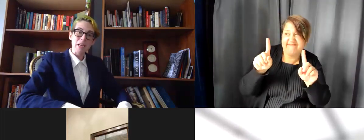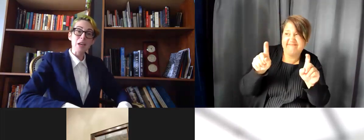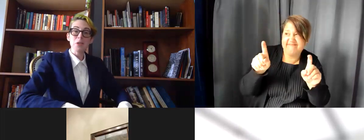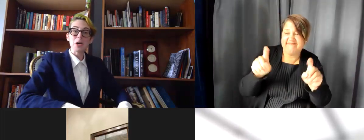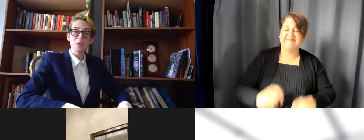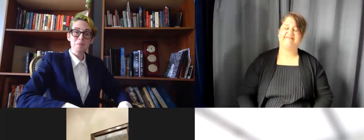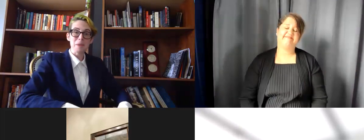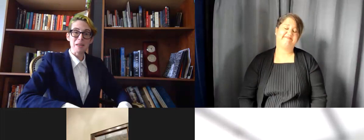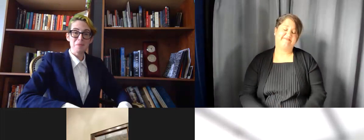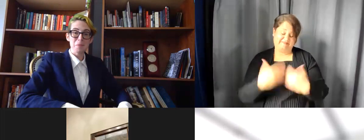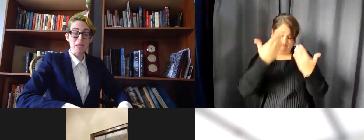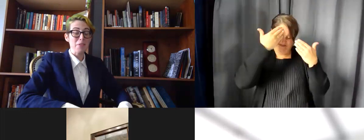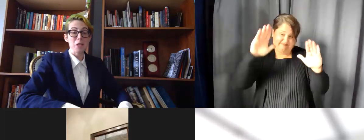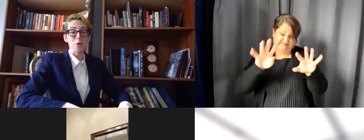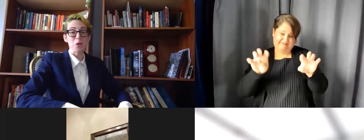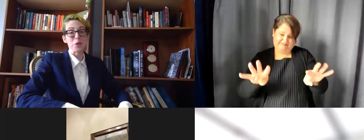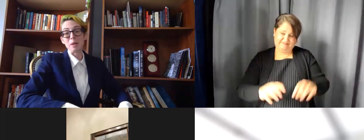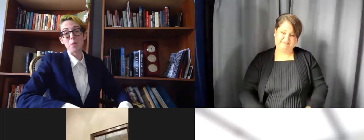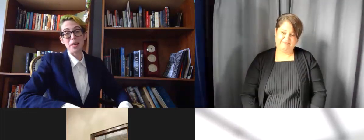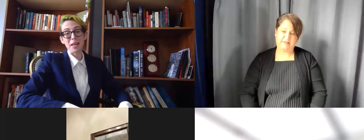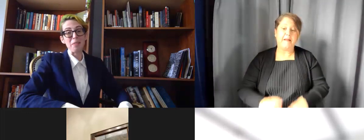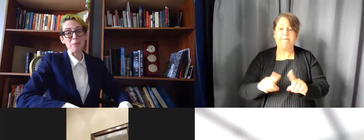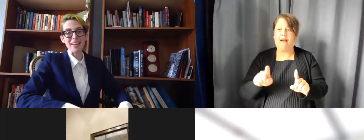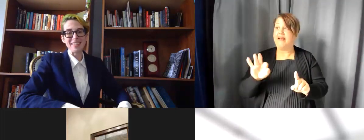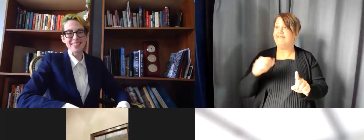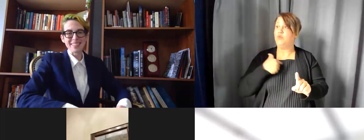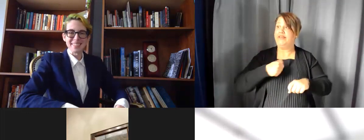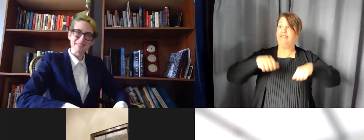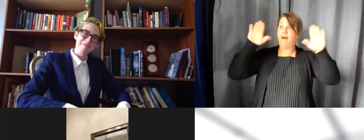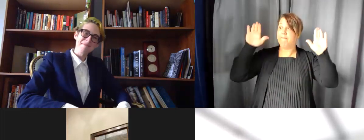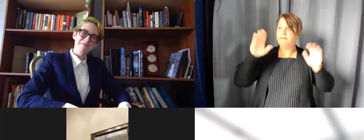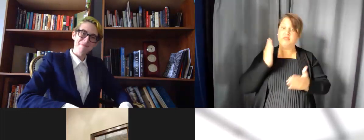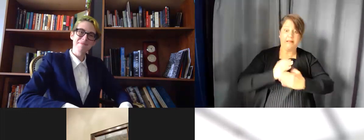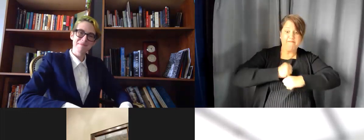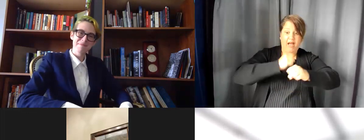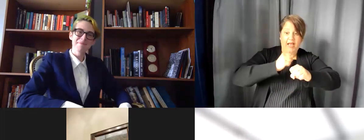Farrah Garland: I don't know. But we definitely won't. If we don't keep working at them right? Jordan Radford: Okay.